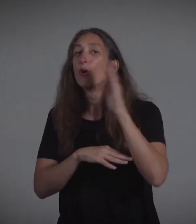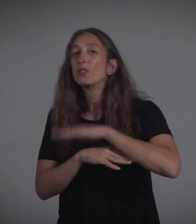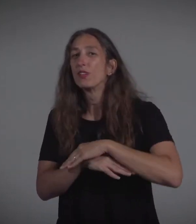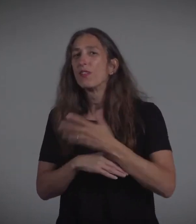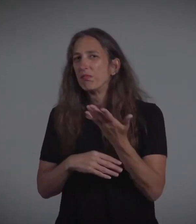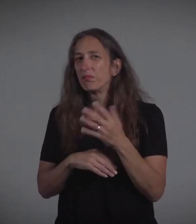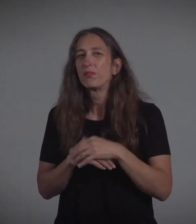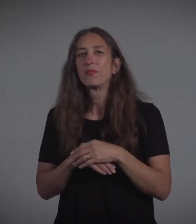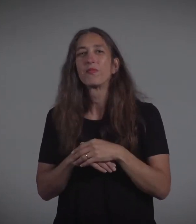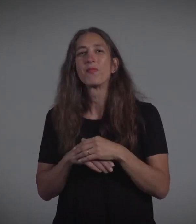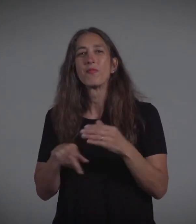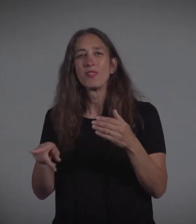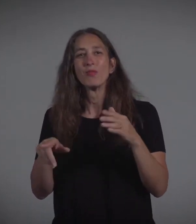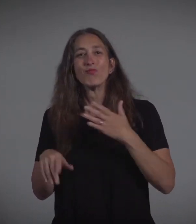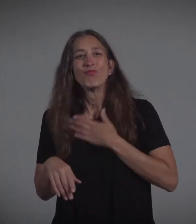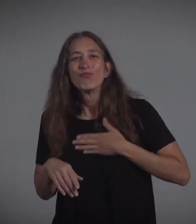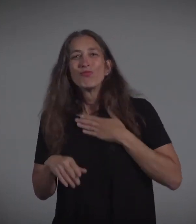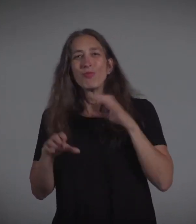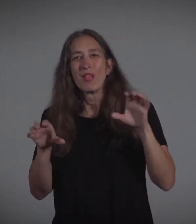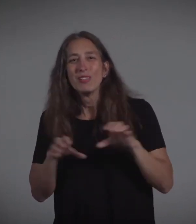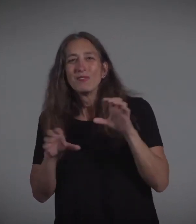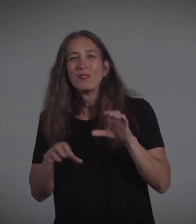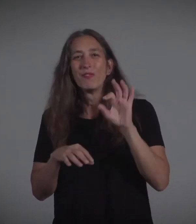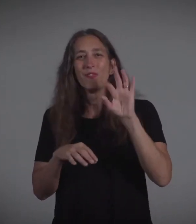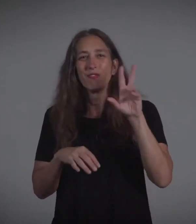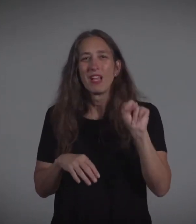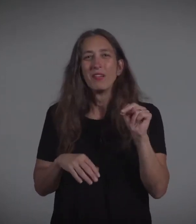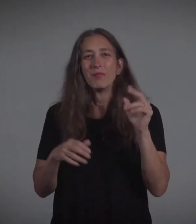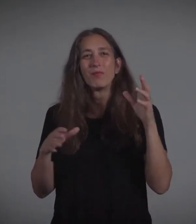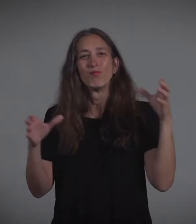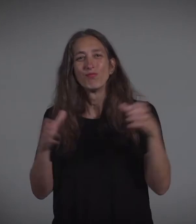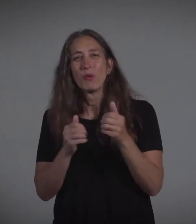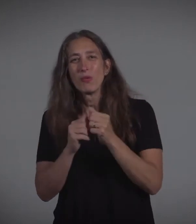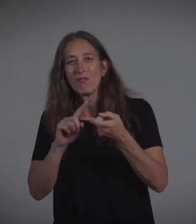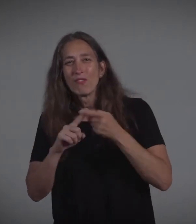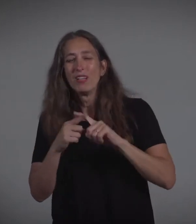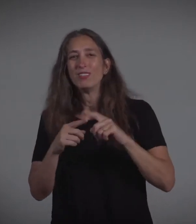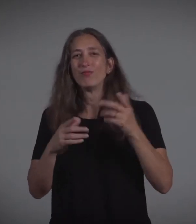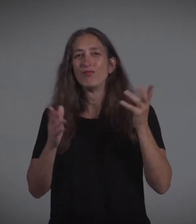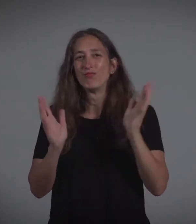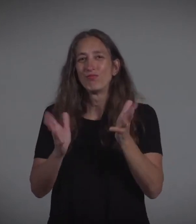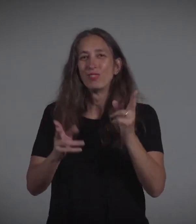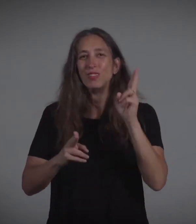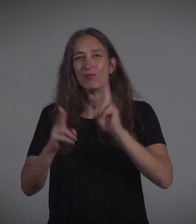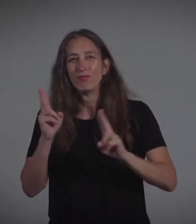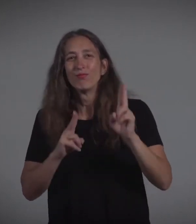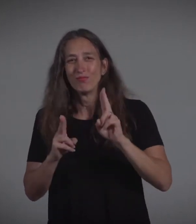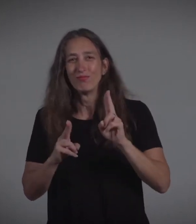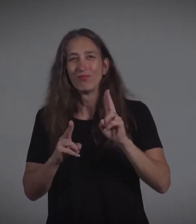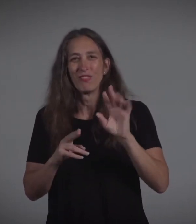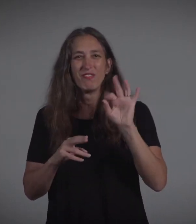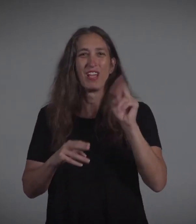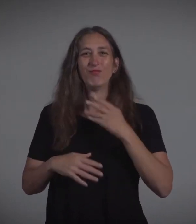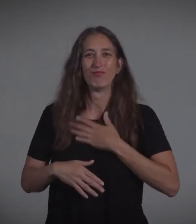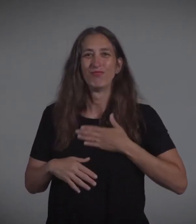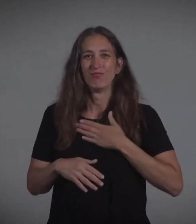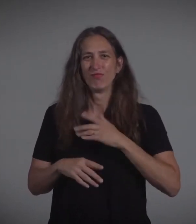They want to control their partner's activities all of the time. The abuser will tell their partner they can't do fun things they used to enjoy.